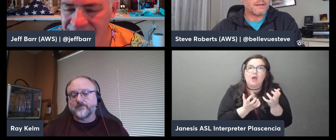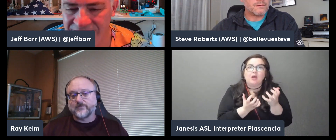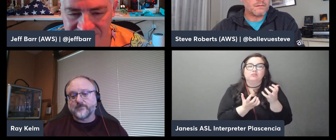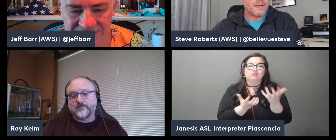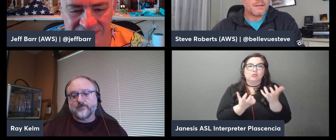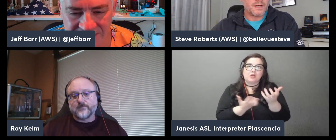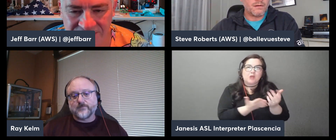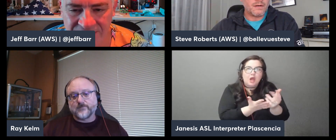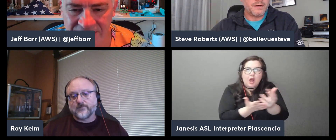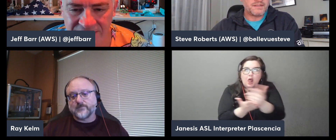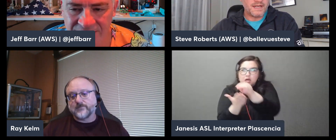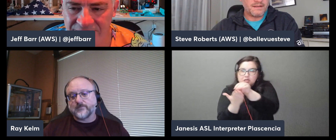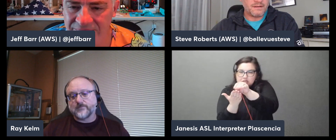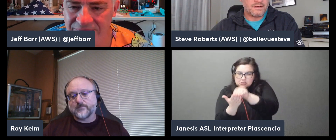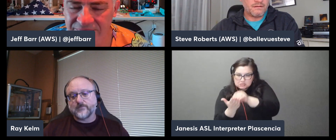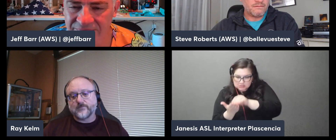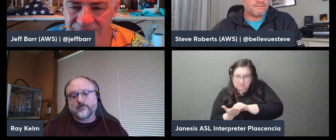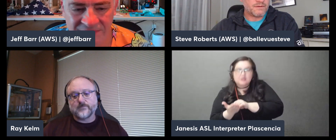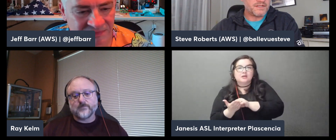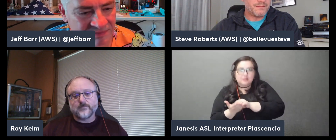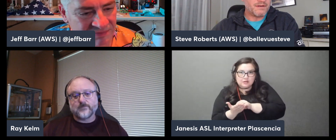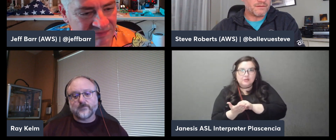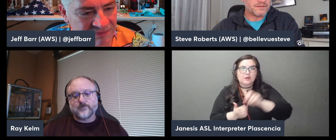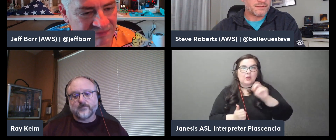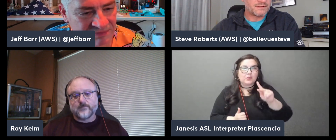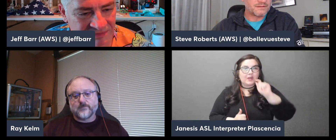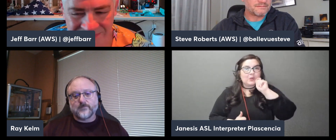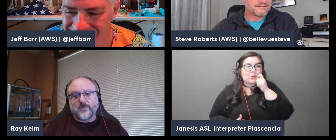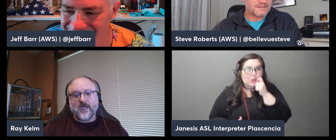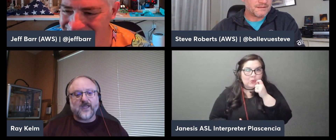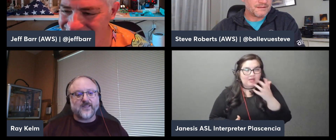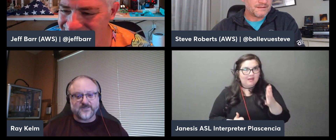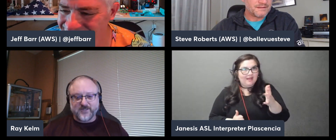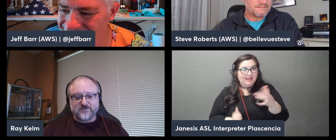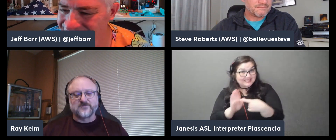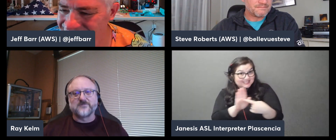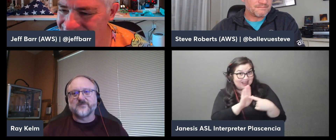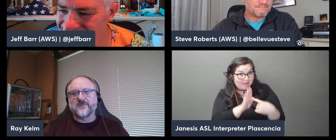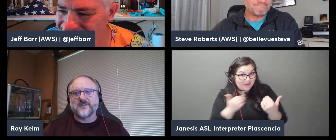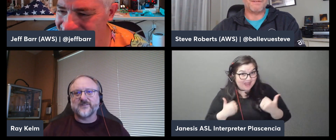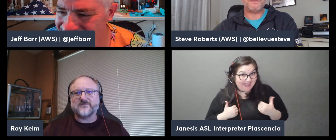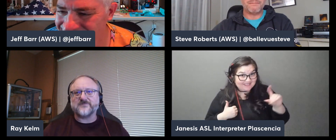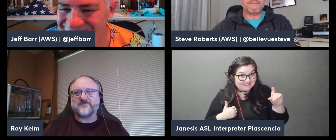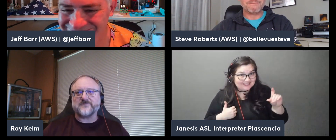Okay, cool, so I understand that you've got a demo for us. Yes, I do. - Awesome!